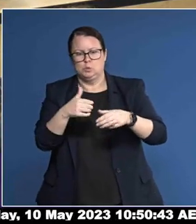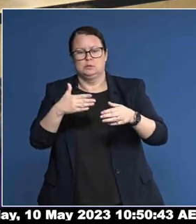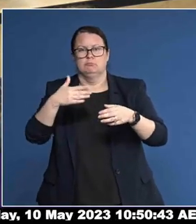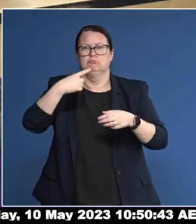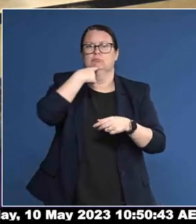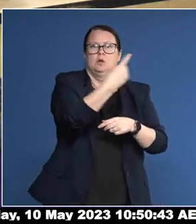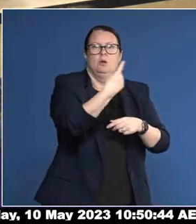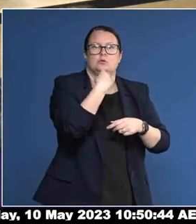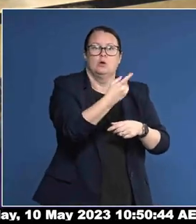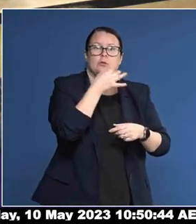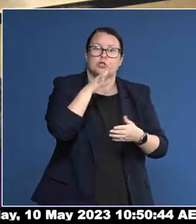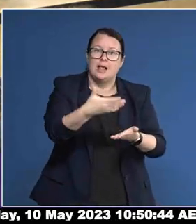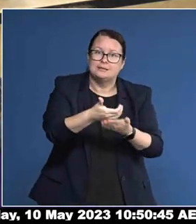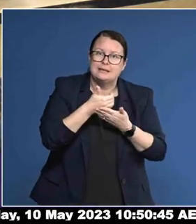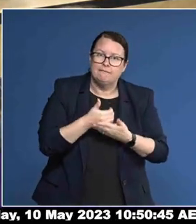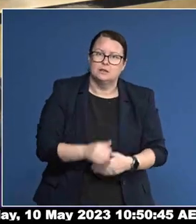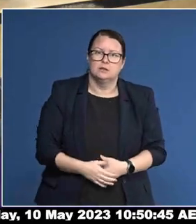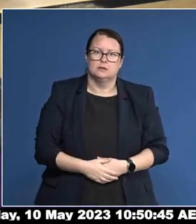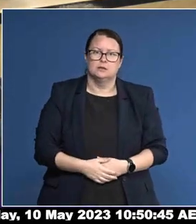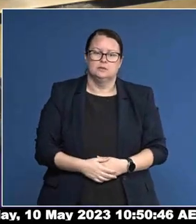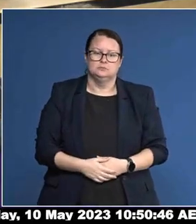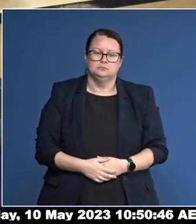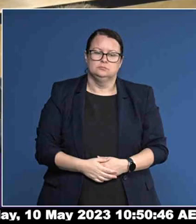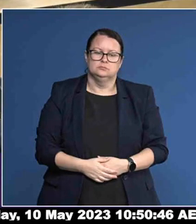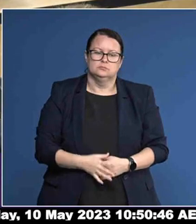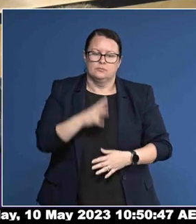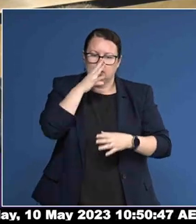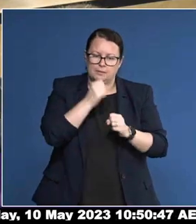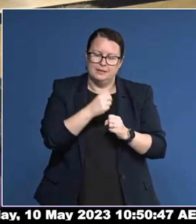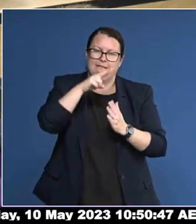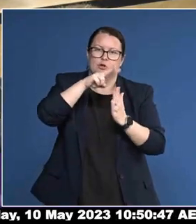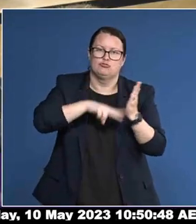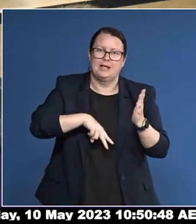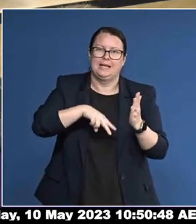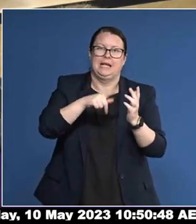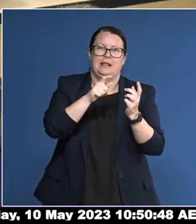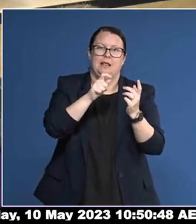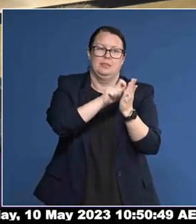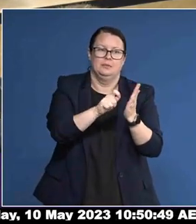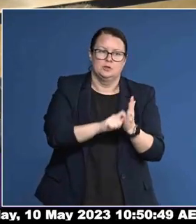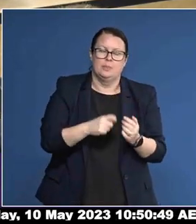I believe in reading the materials there was another incident of a